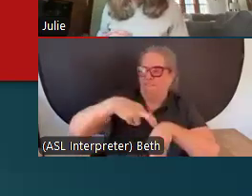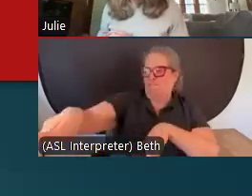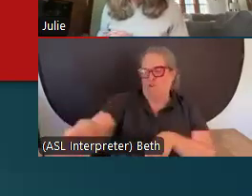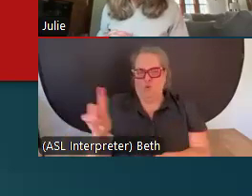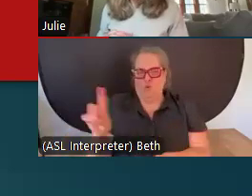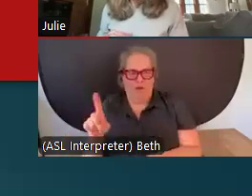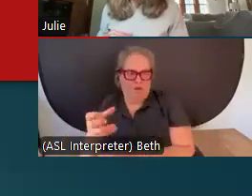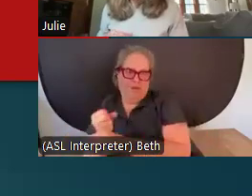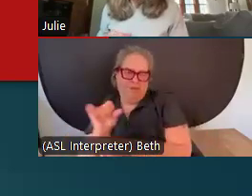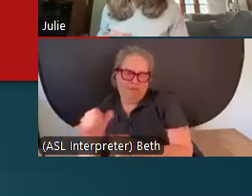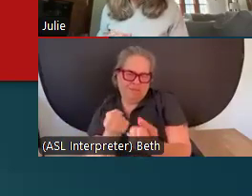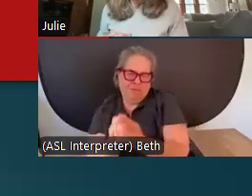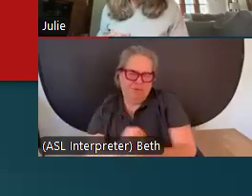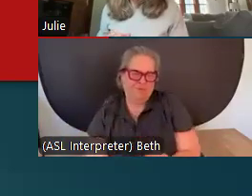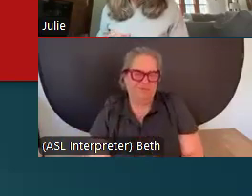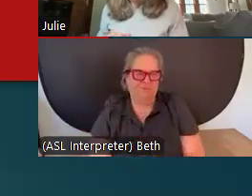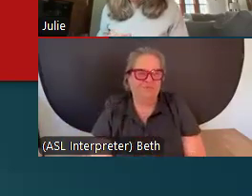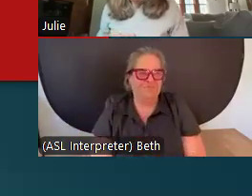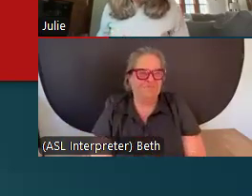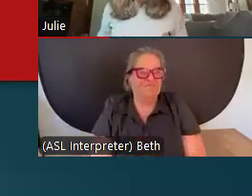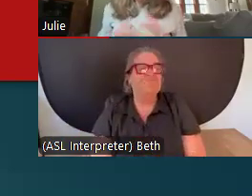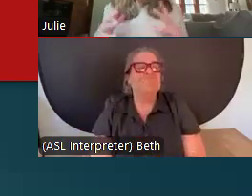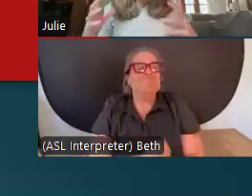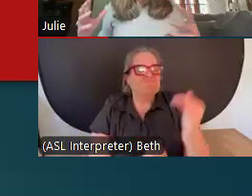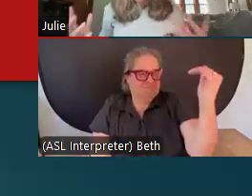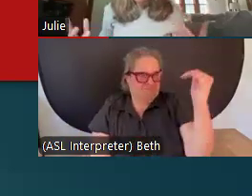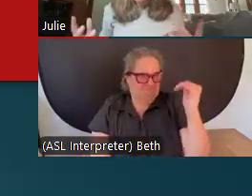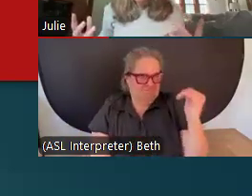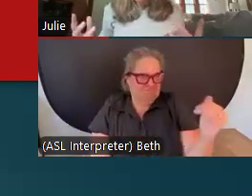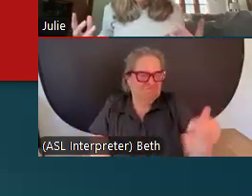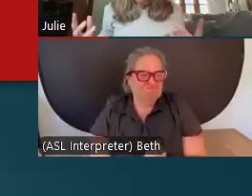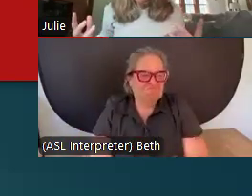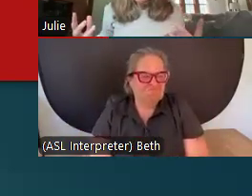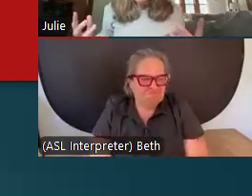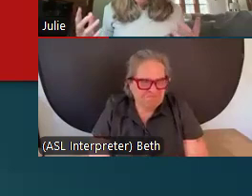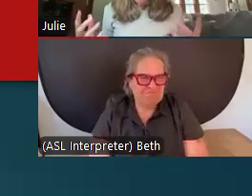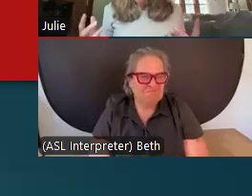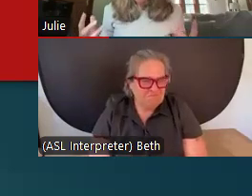Okay, next slide.